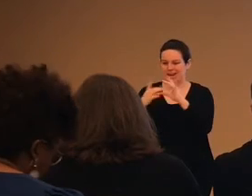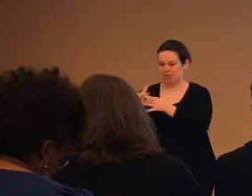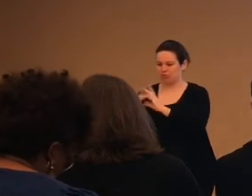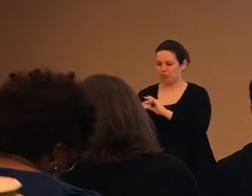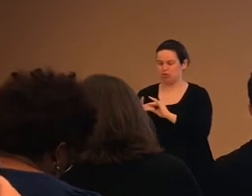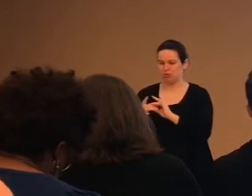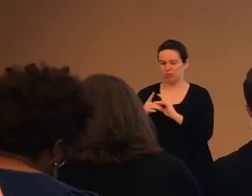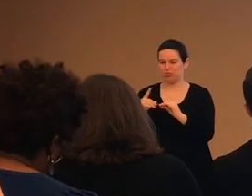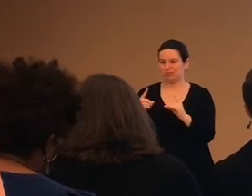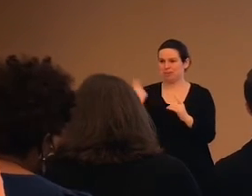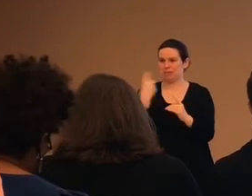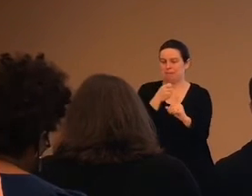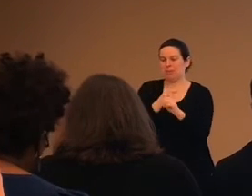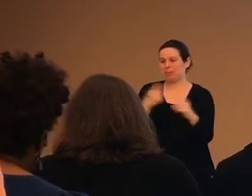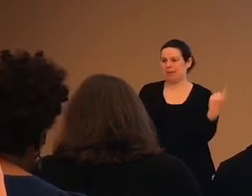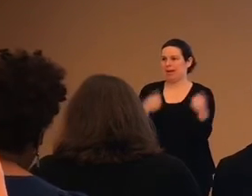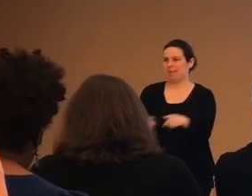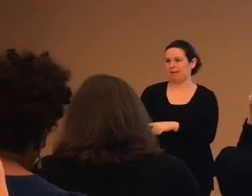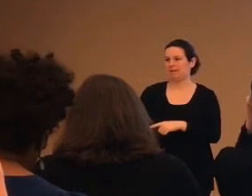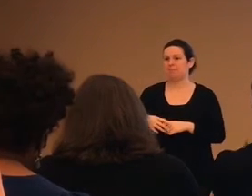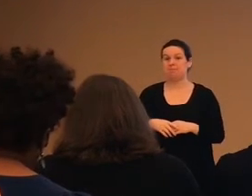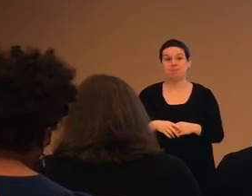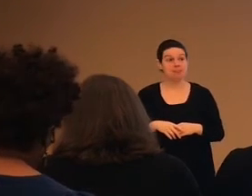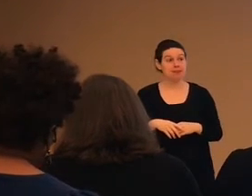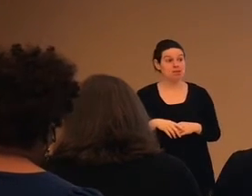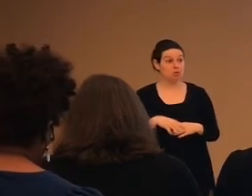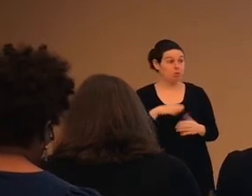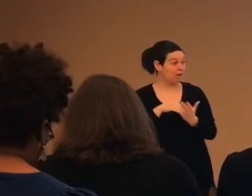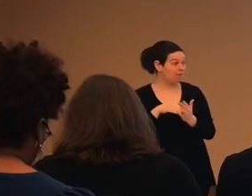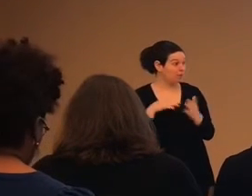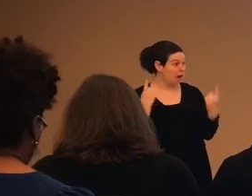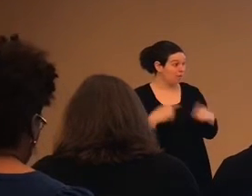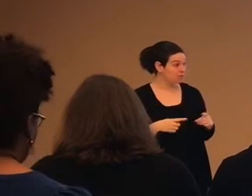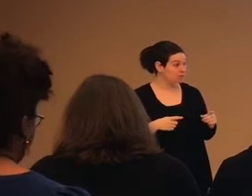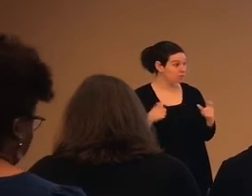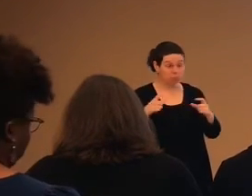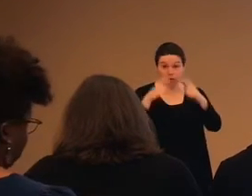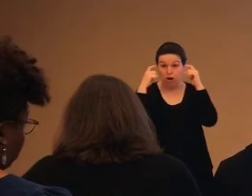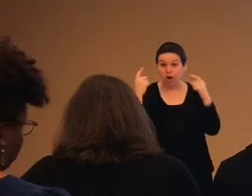Well as you all can imagine what happens when you put this on in this situation? What do I see?